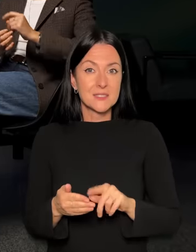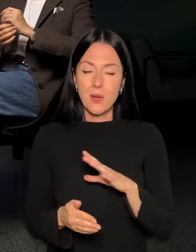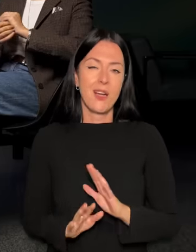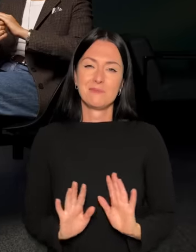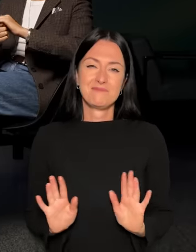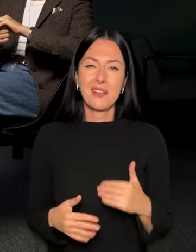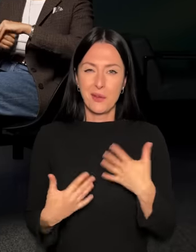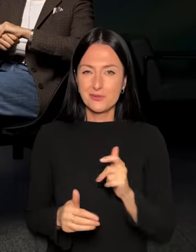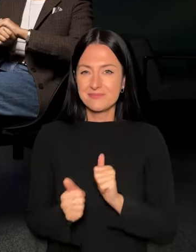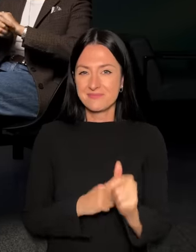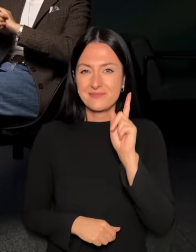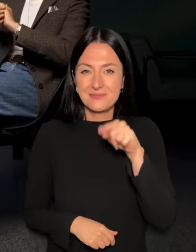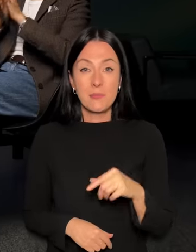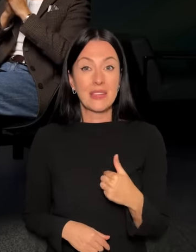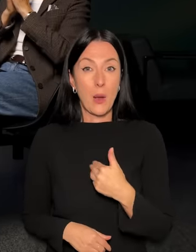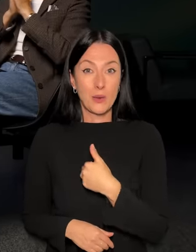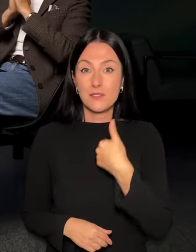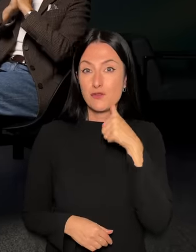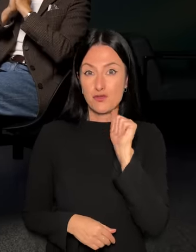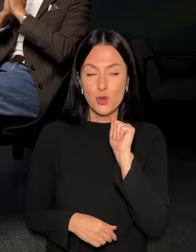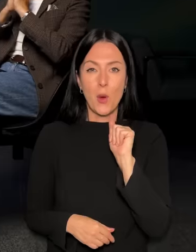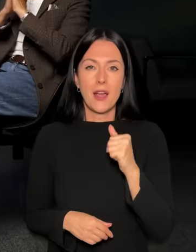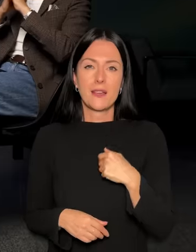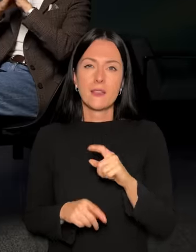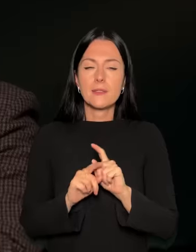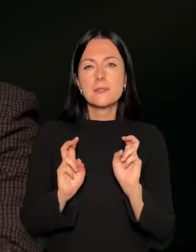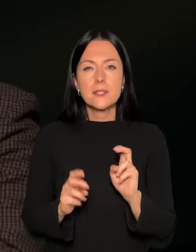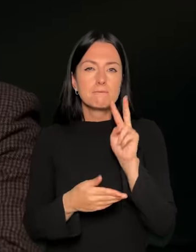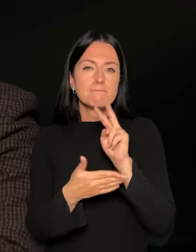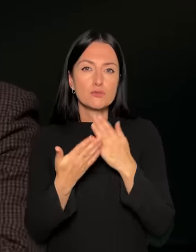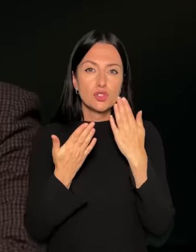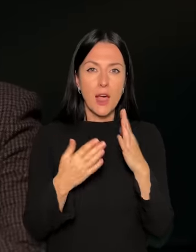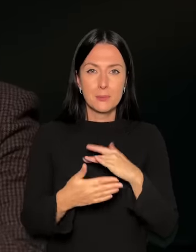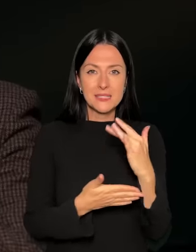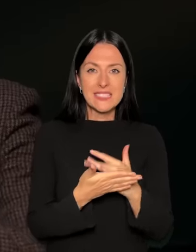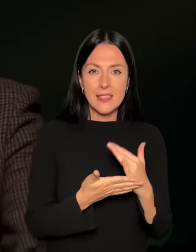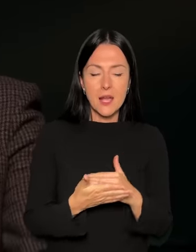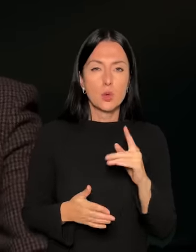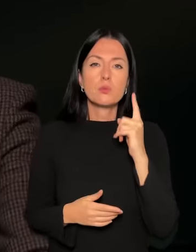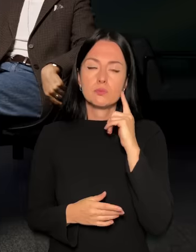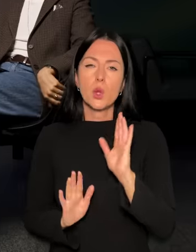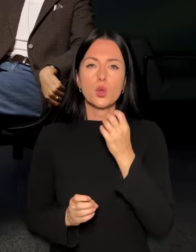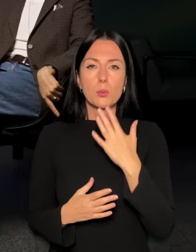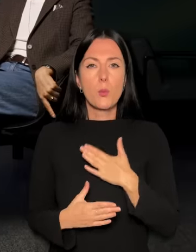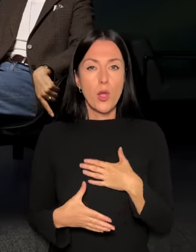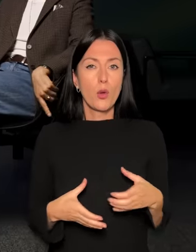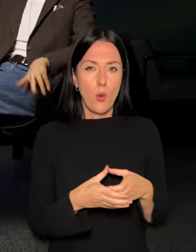I wanted to take the test. Yesterday, I was reading the script. Then I thought, okay, in my company, there are three people.